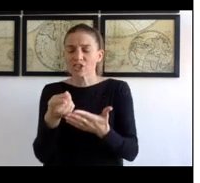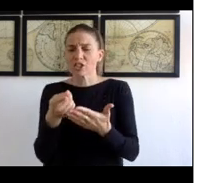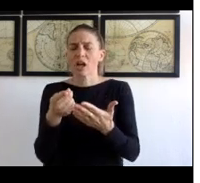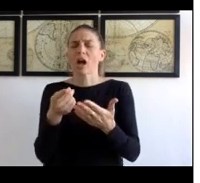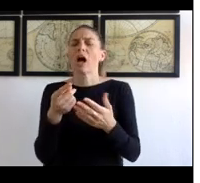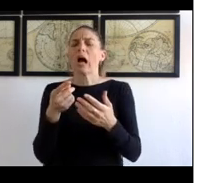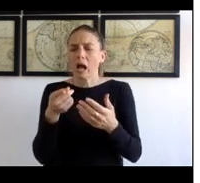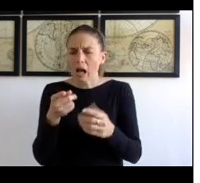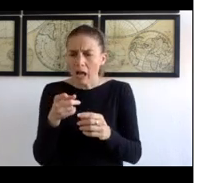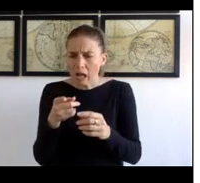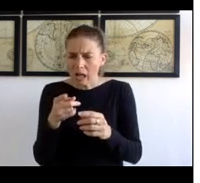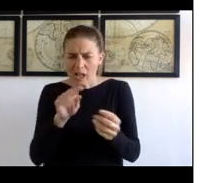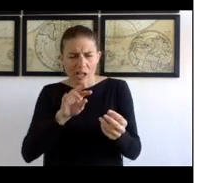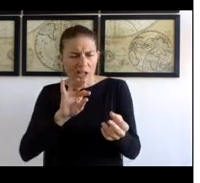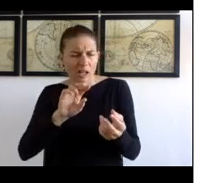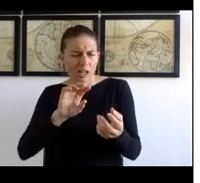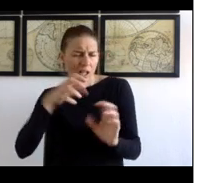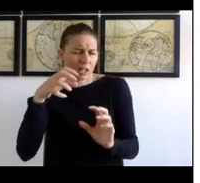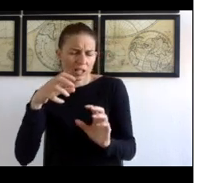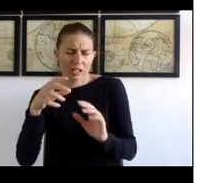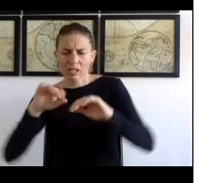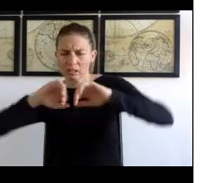The next challenge is use of the proxy respondents.